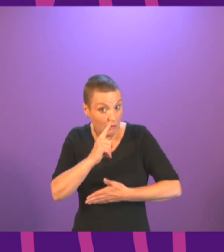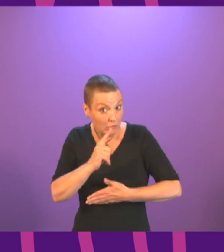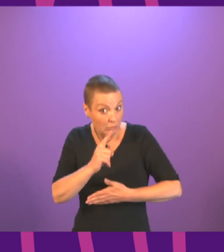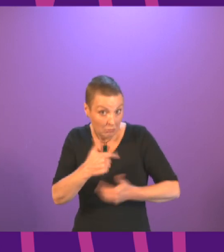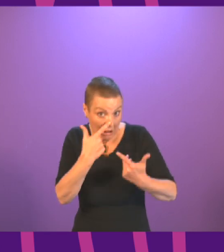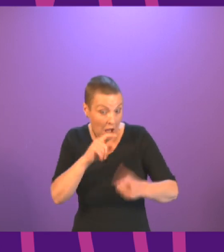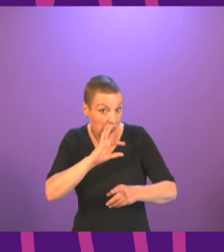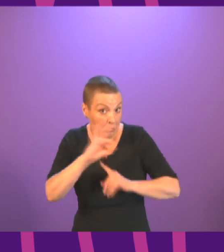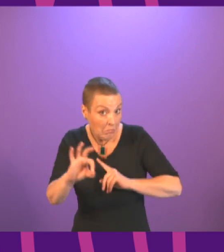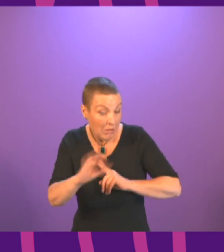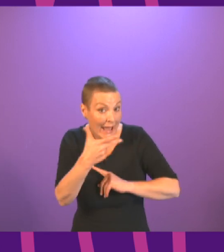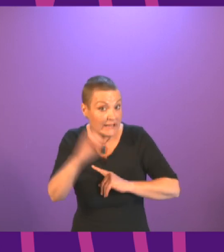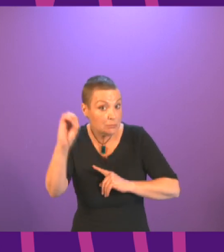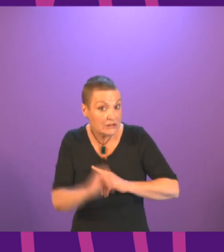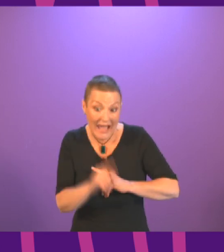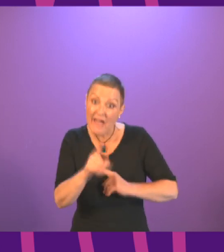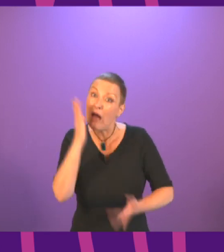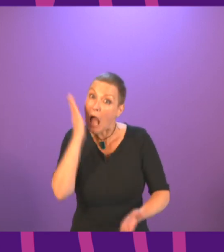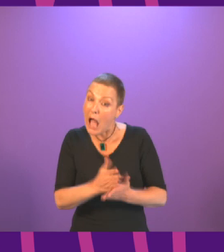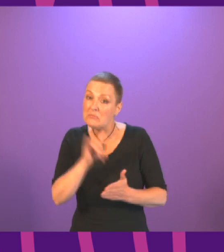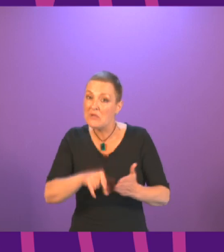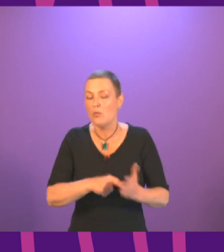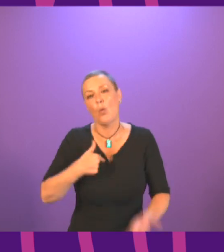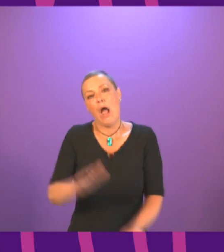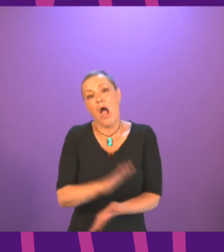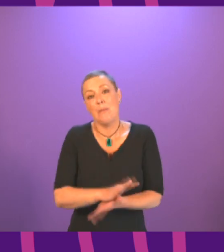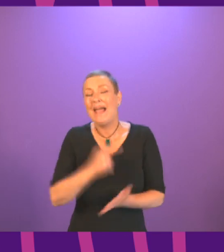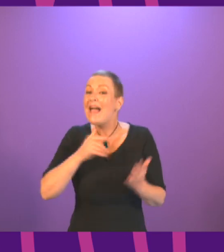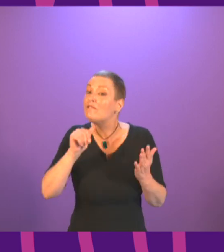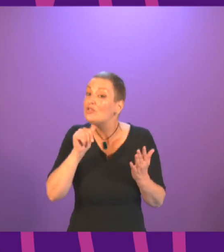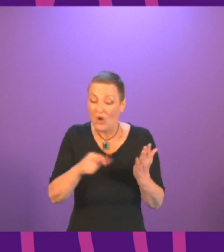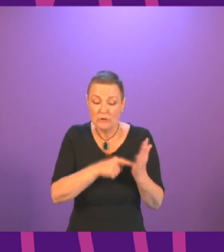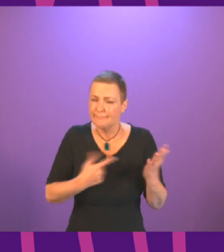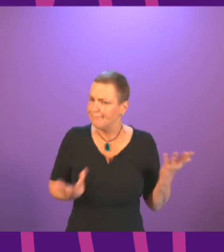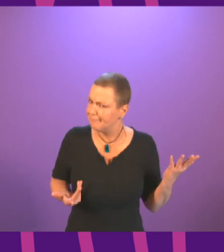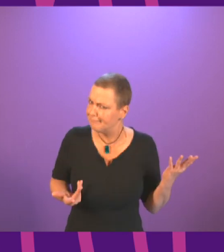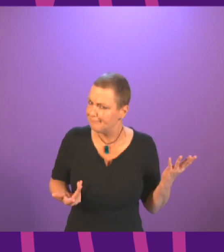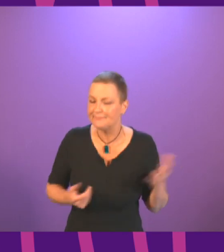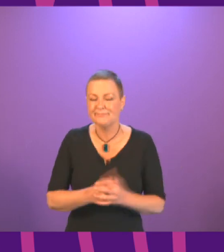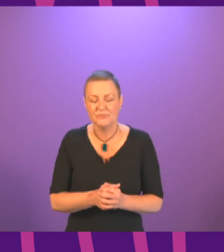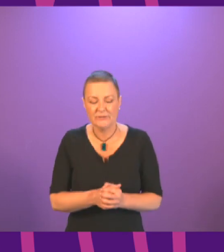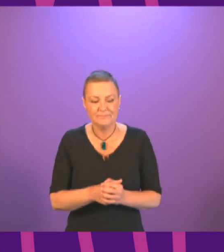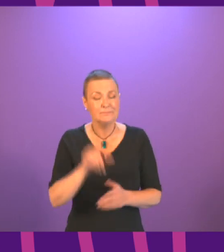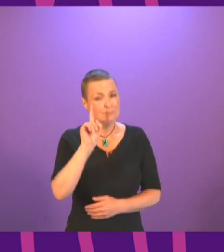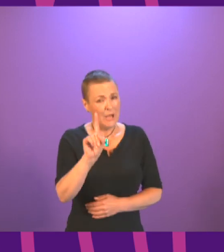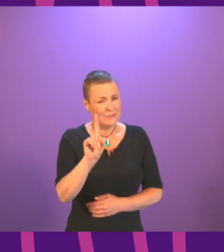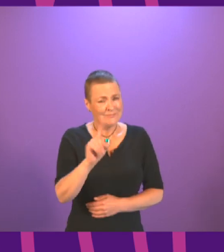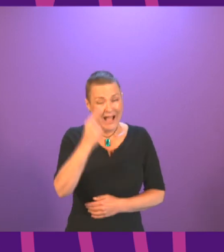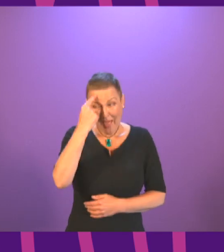welcome that. Beyond that, there is a real question here. All of us—I have said this all along, and